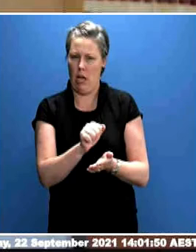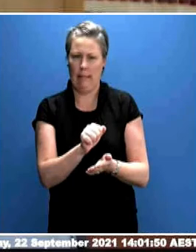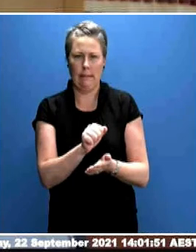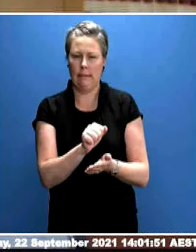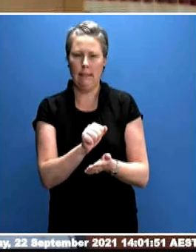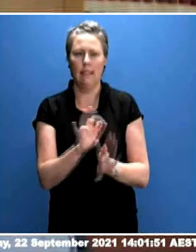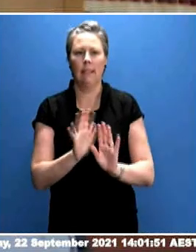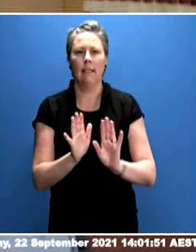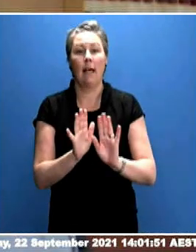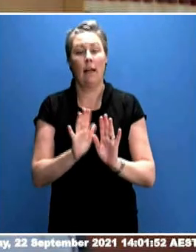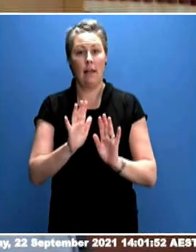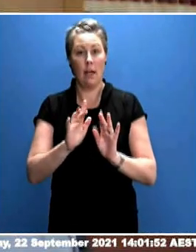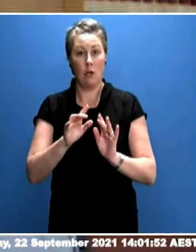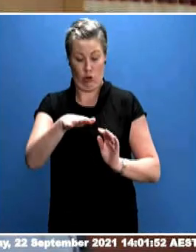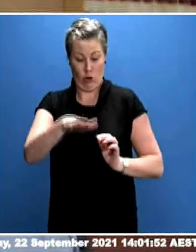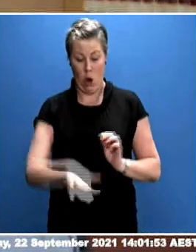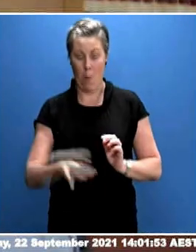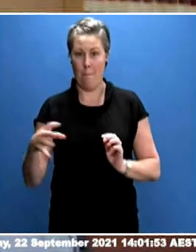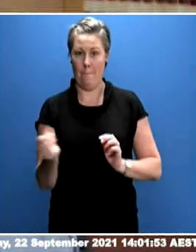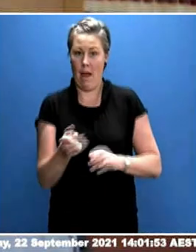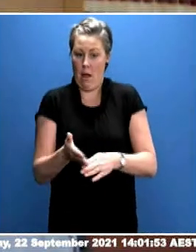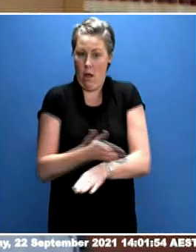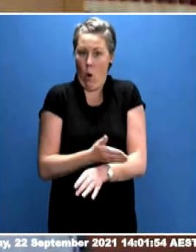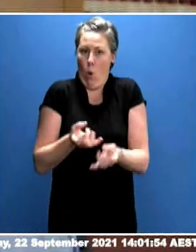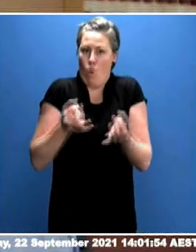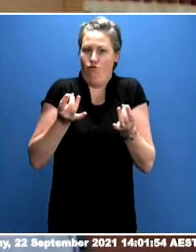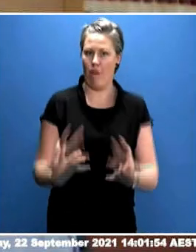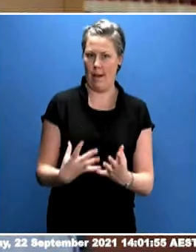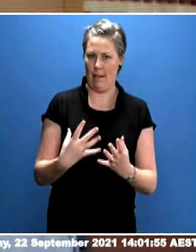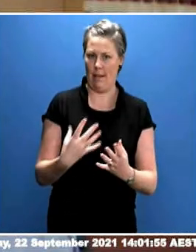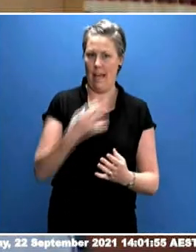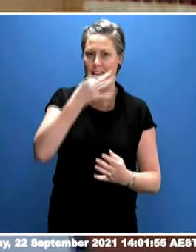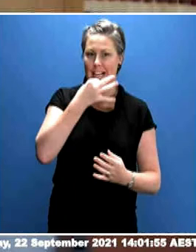A child has to be on an interim order for the referral to be made, because if